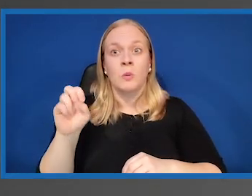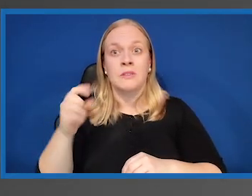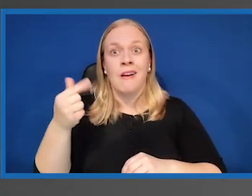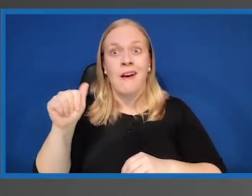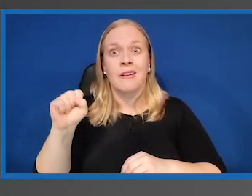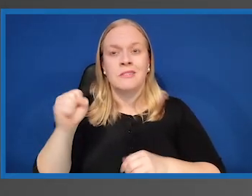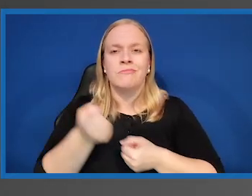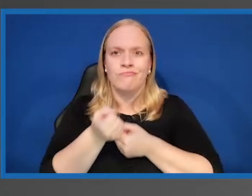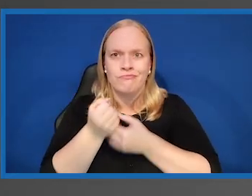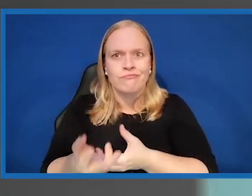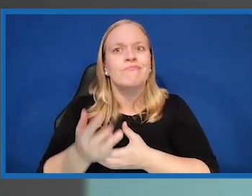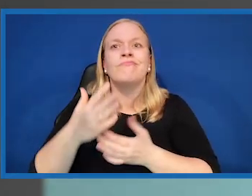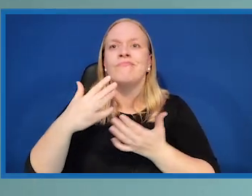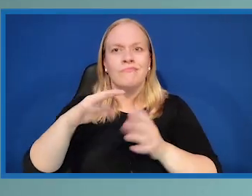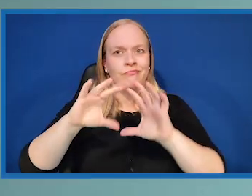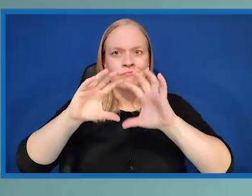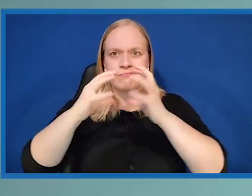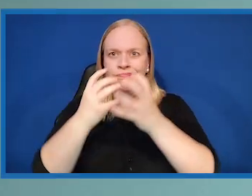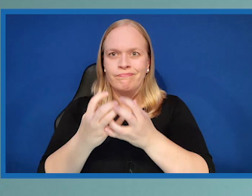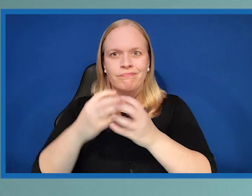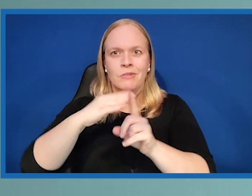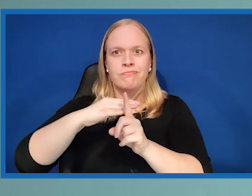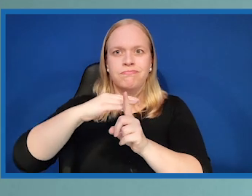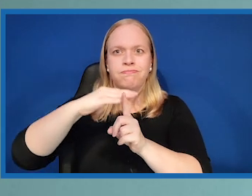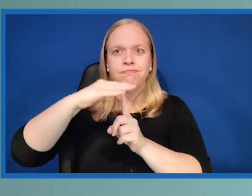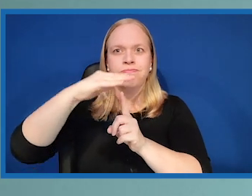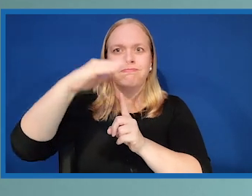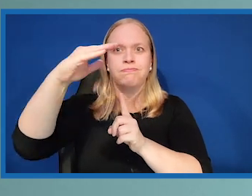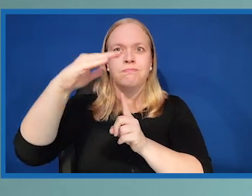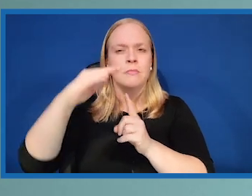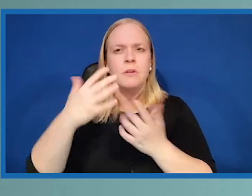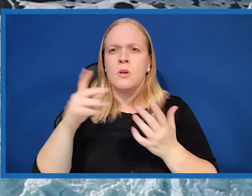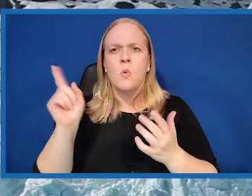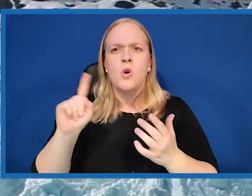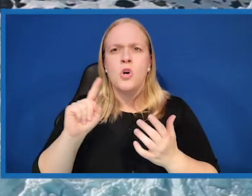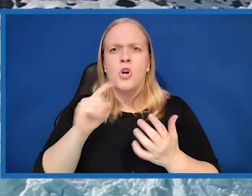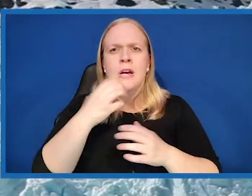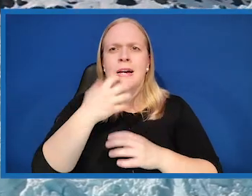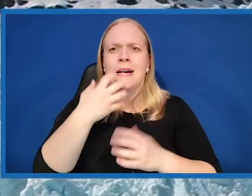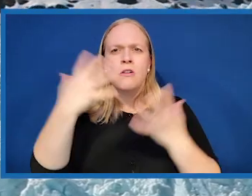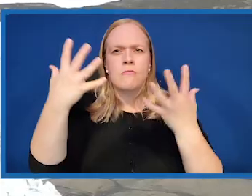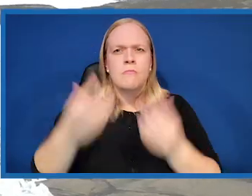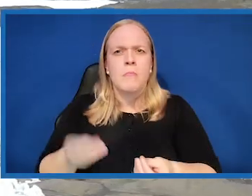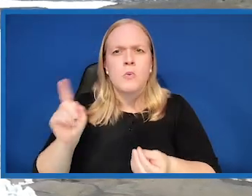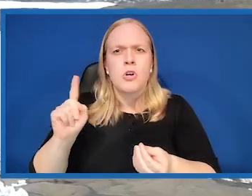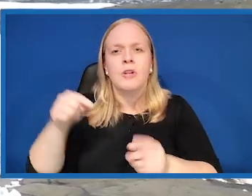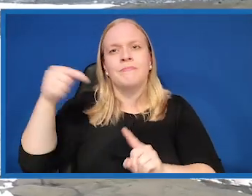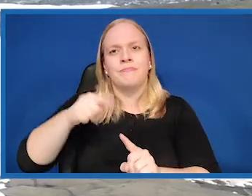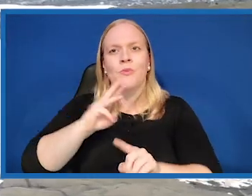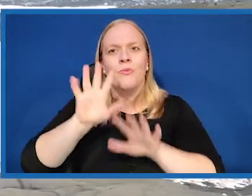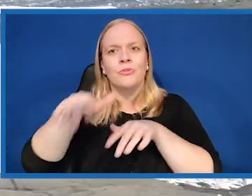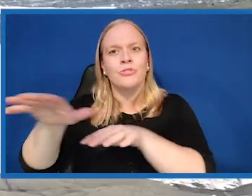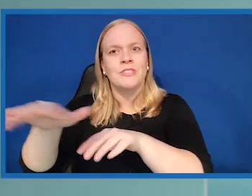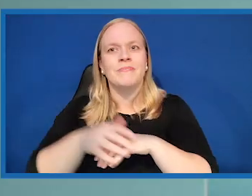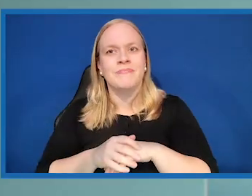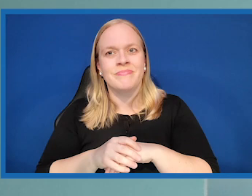AND EARTH'S OCEANS ABSORB ABOUT 90% OF THE EXCESS HEAT. AS ICE MELTS AT THE POLES AND HIGH IN THE MOUNTAINS, AND THE MOLECULES